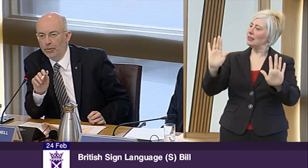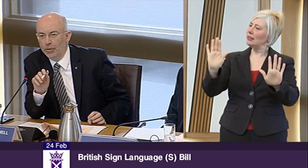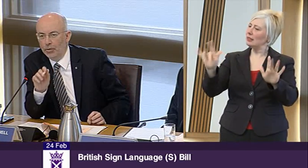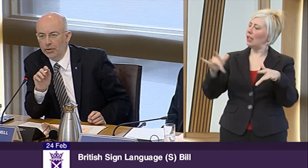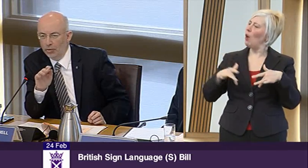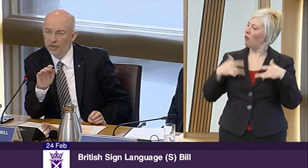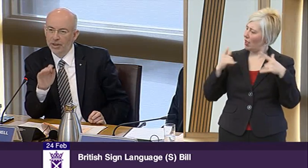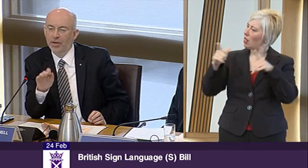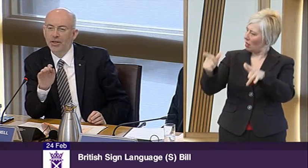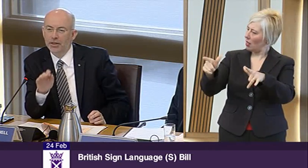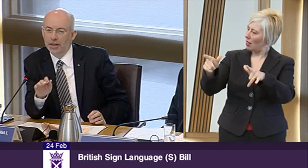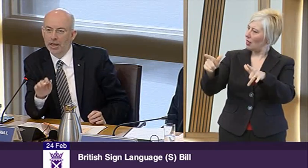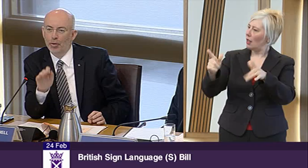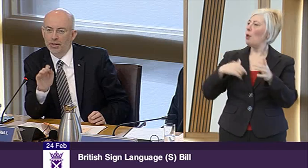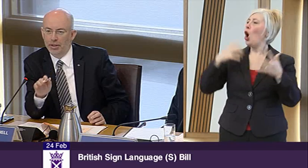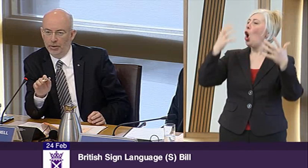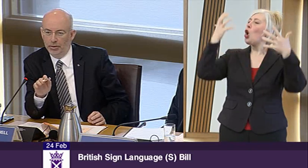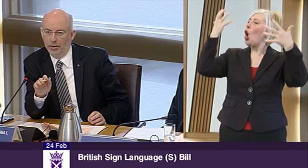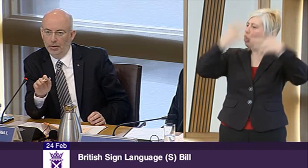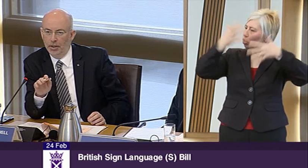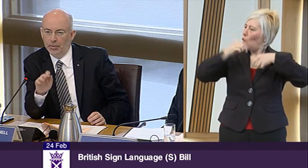more. I understand why you feel like that. You are expressing concern about there being